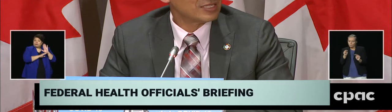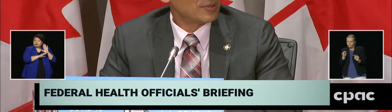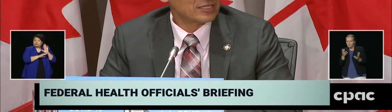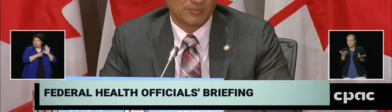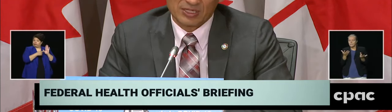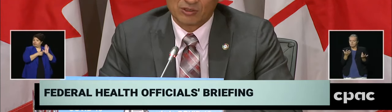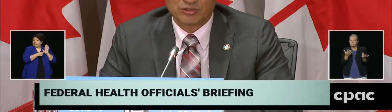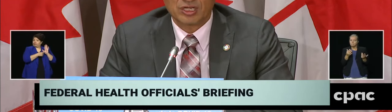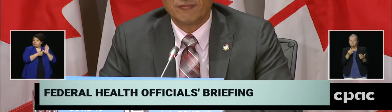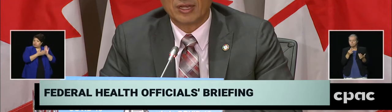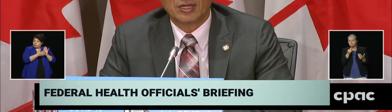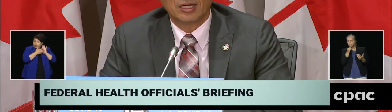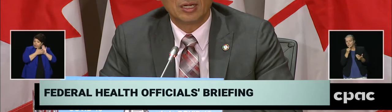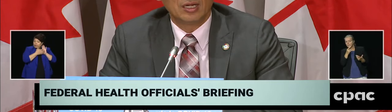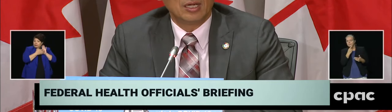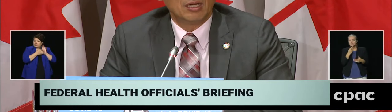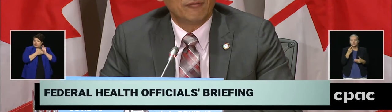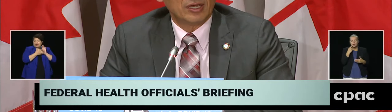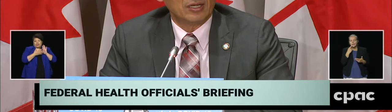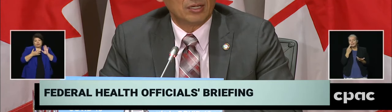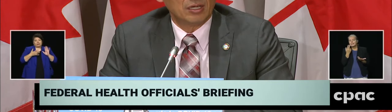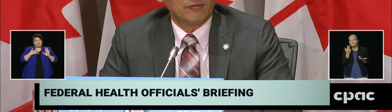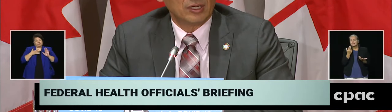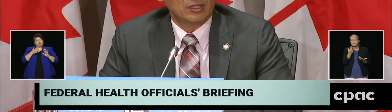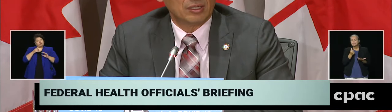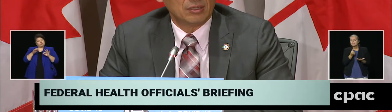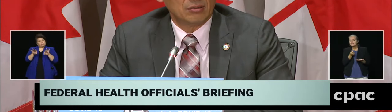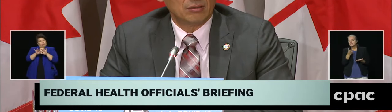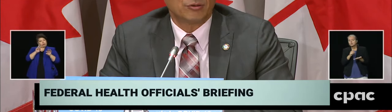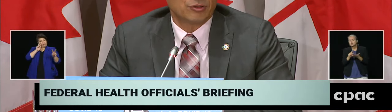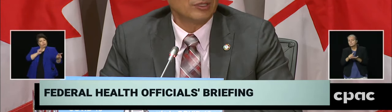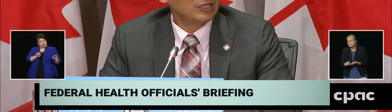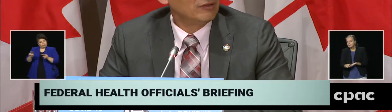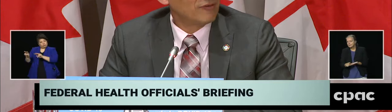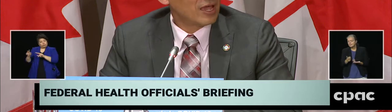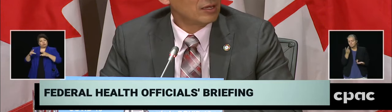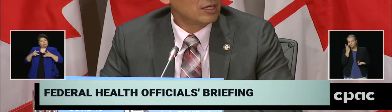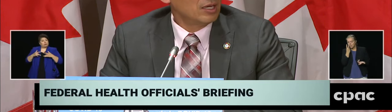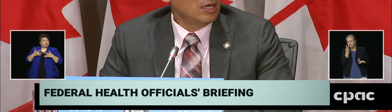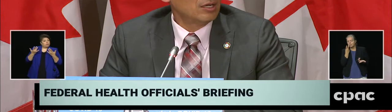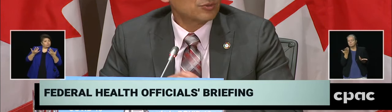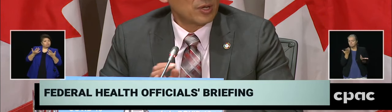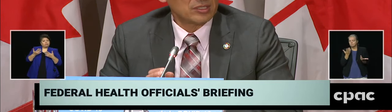GIVEN THE CURRENT REG LACINGS